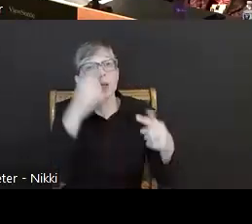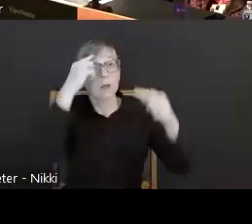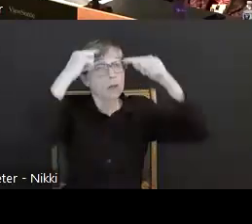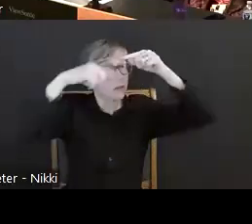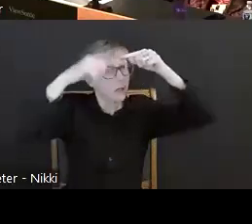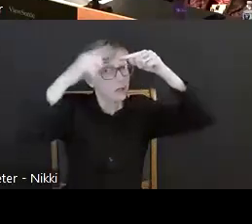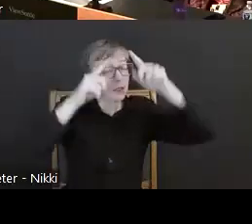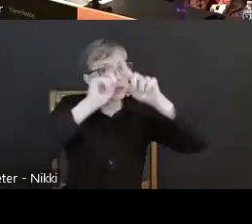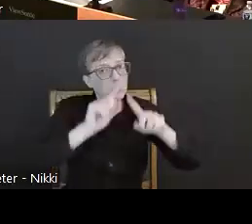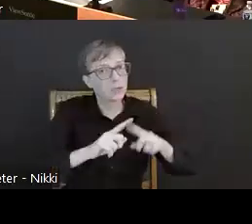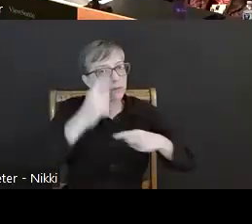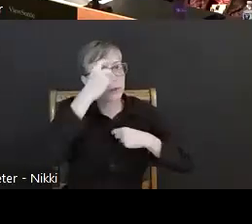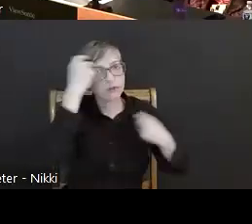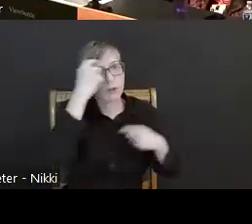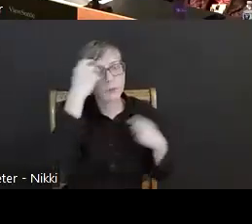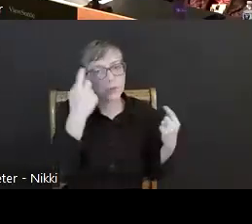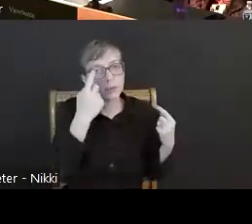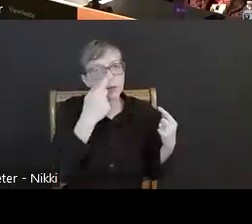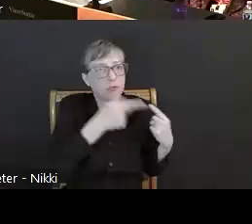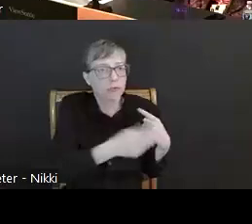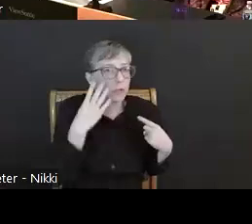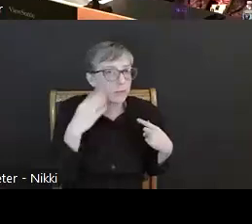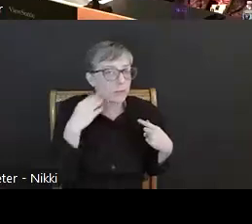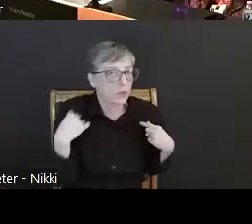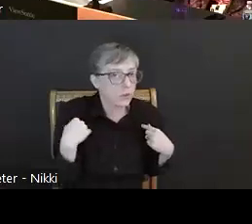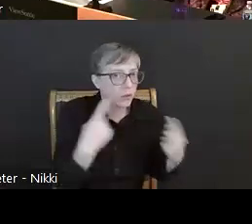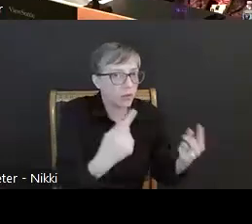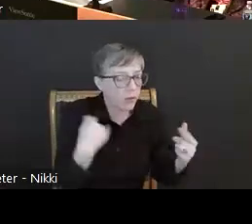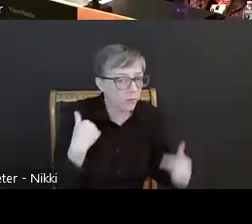was able to set healthy boundaries and develop relationships that were supportive and positive